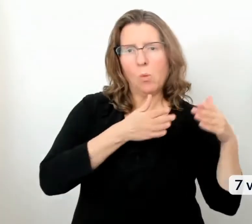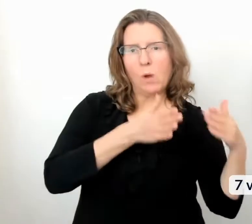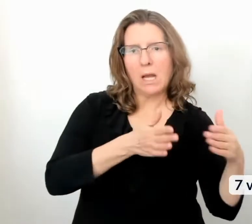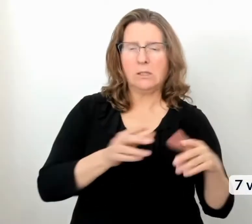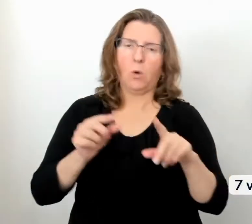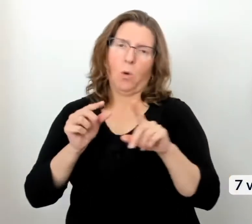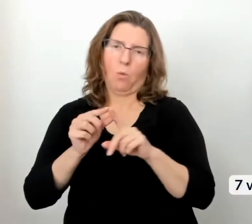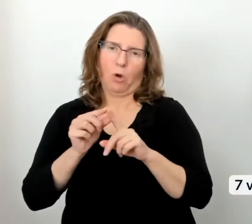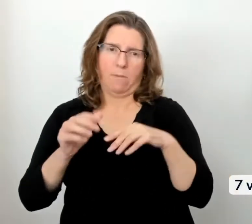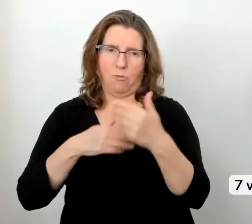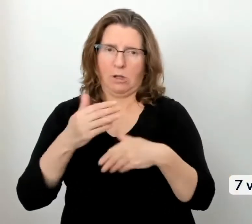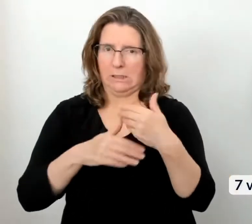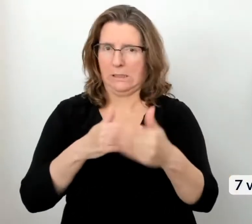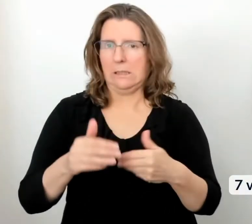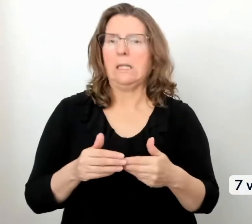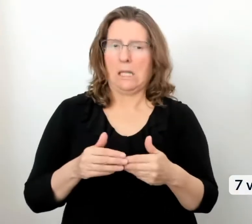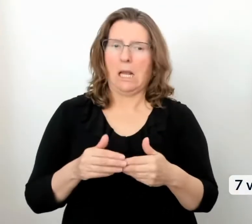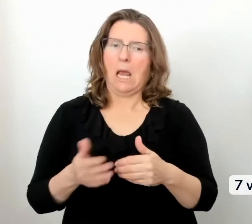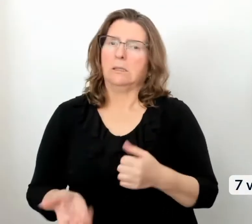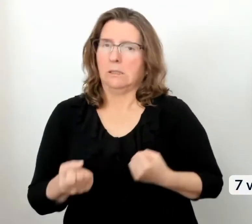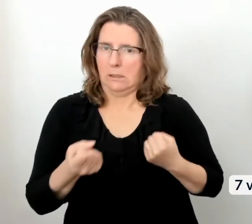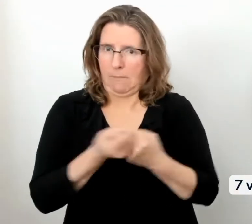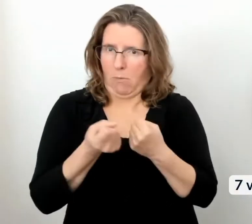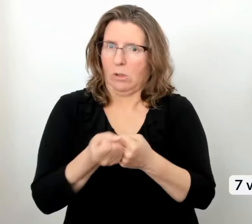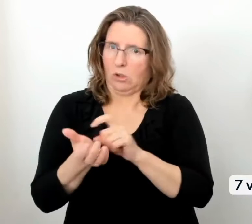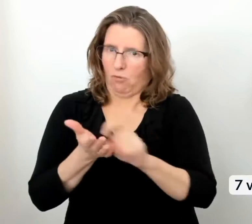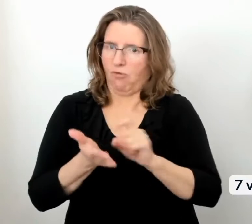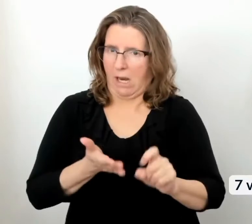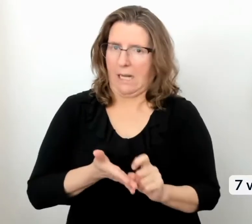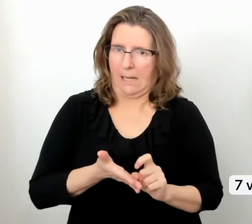There are seven ways in which word processing supports writing.